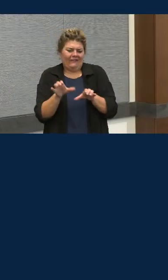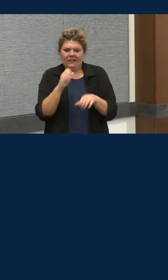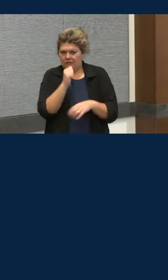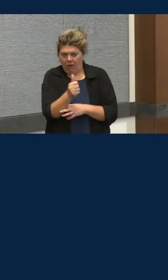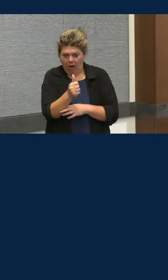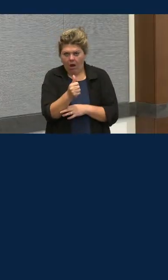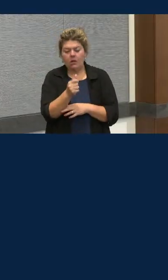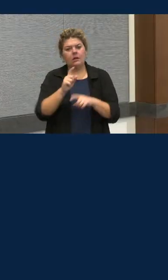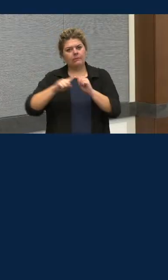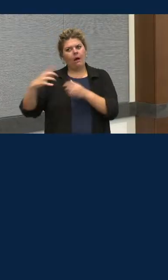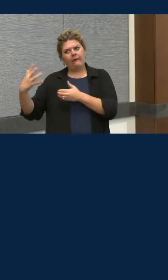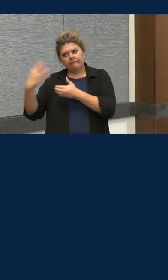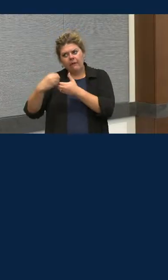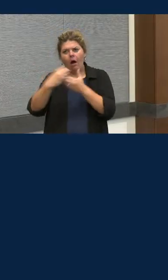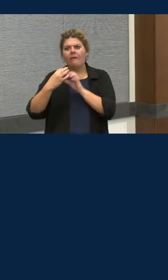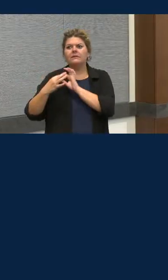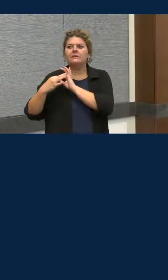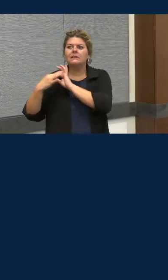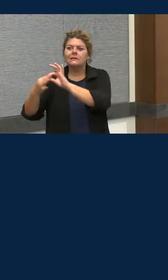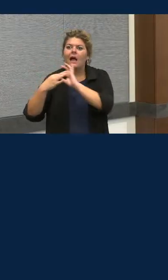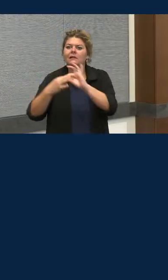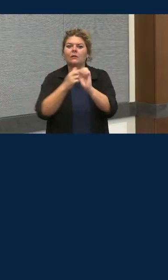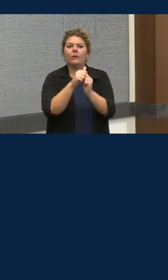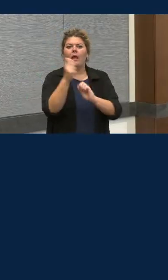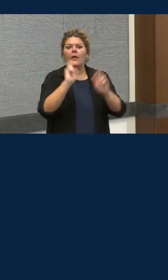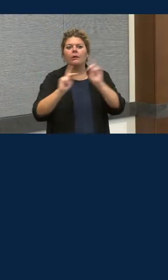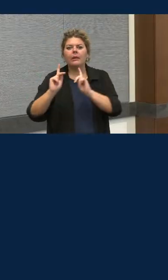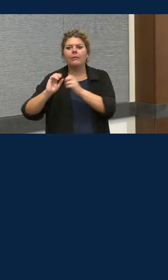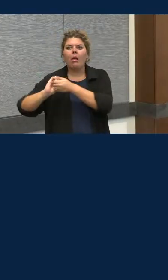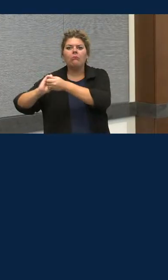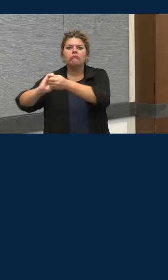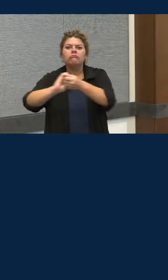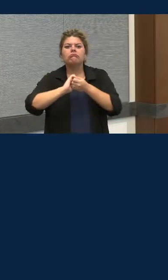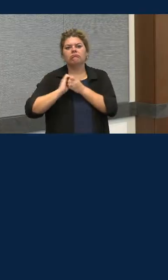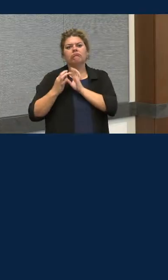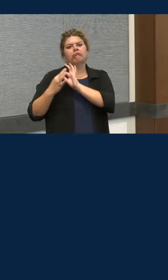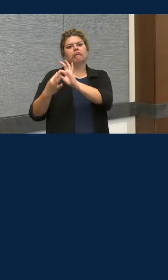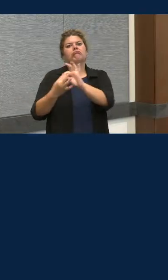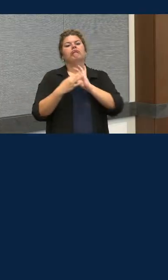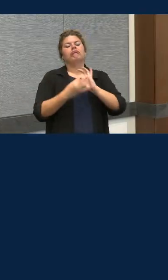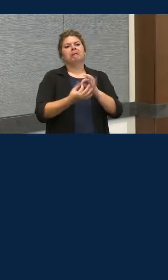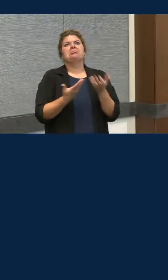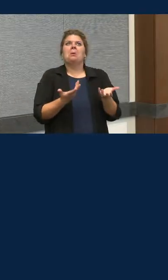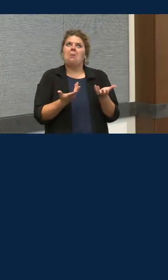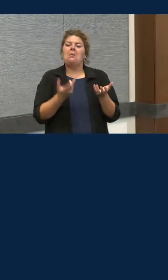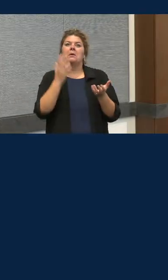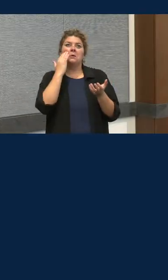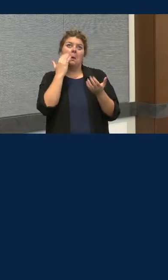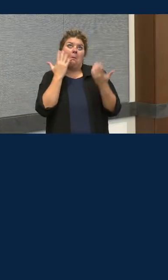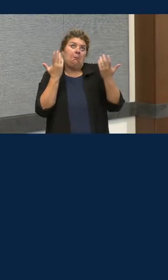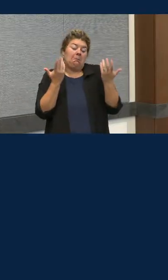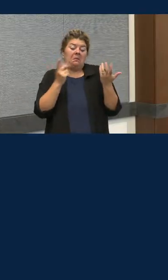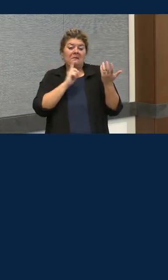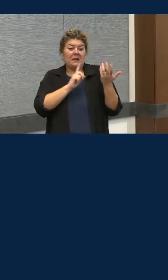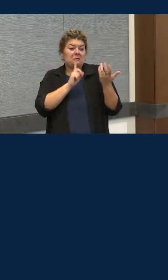connecting with other people. And, you know, that's really